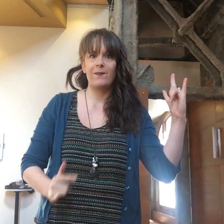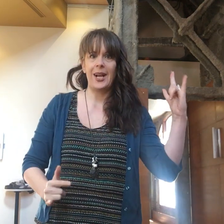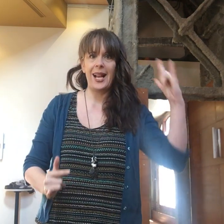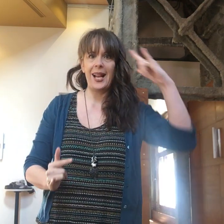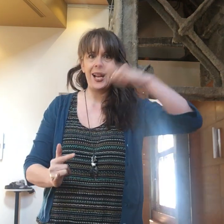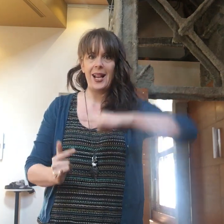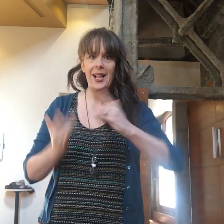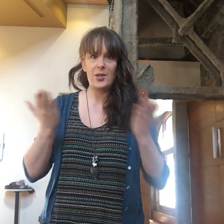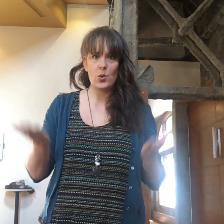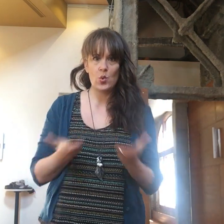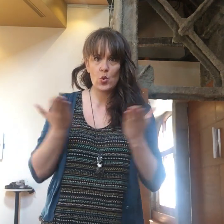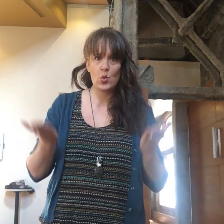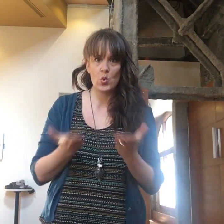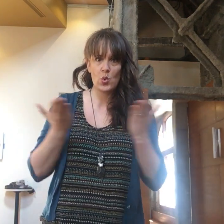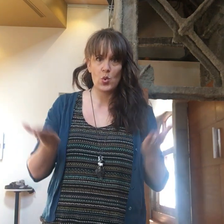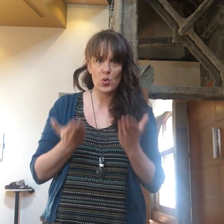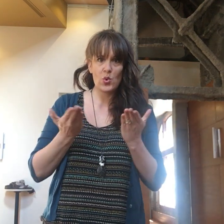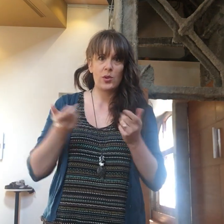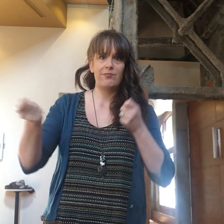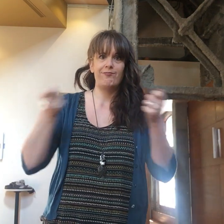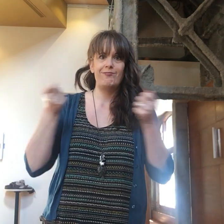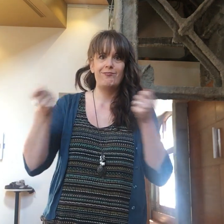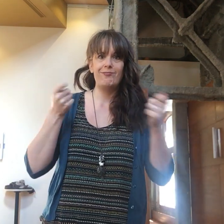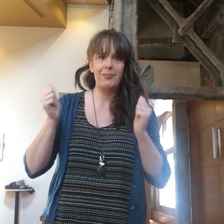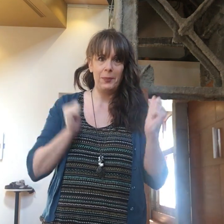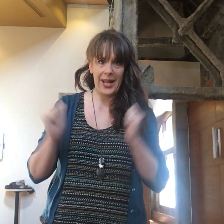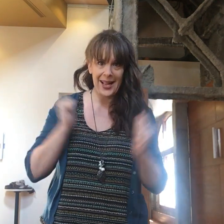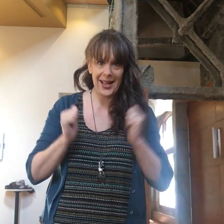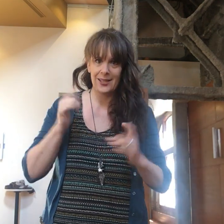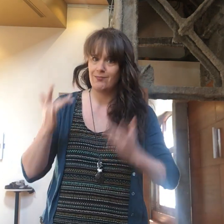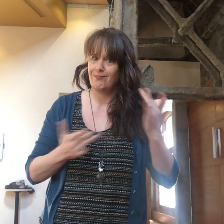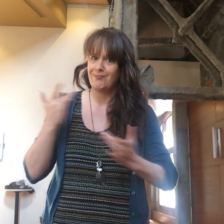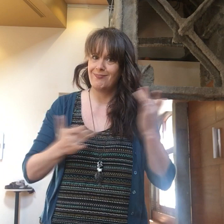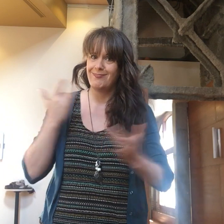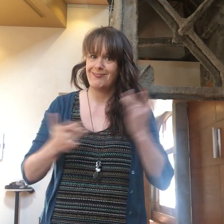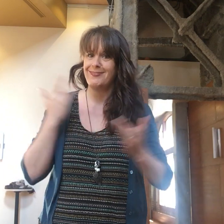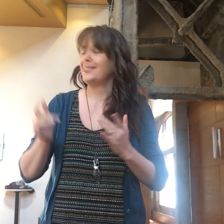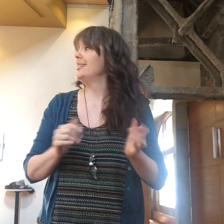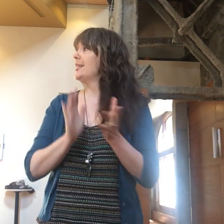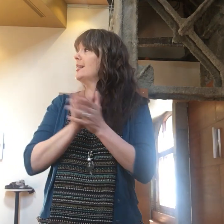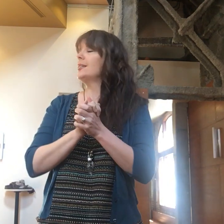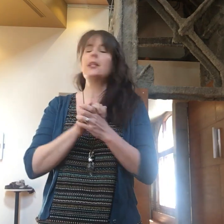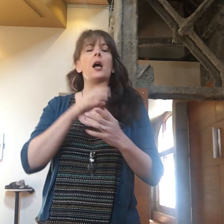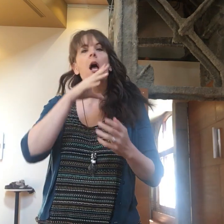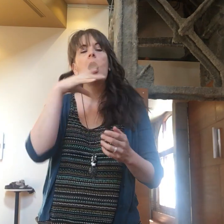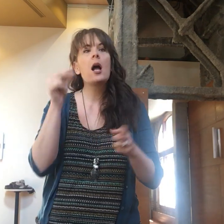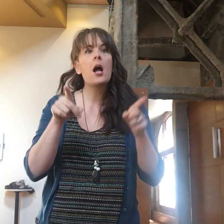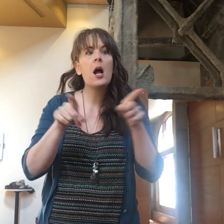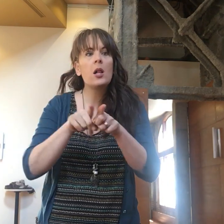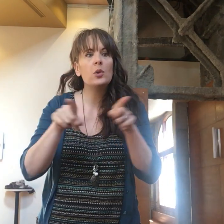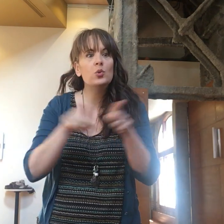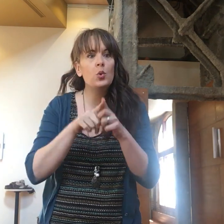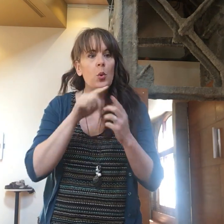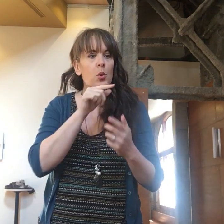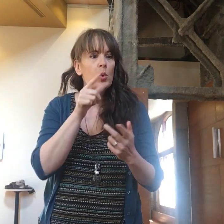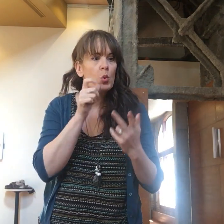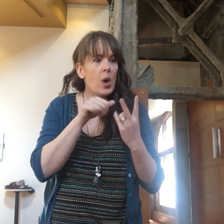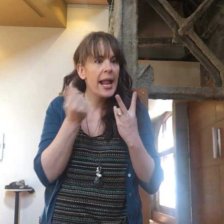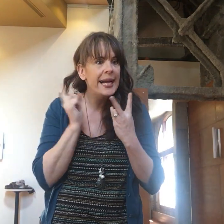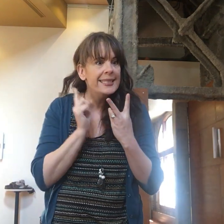She will fly to Colorado to directing the play. How exciting! ALSO, who else?